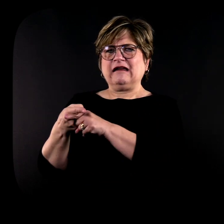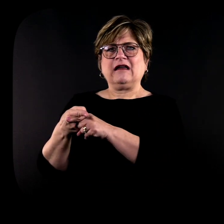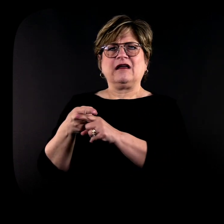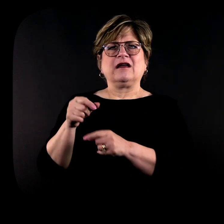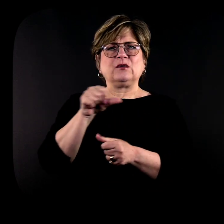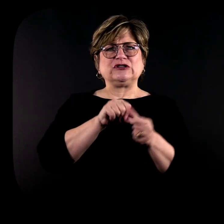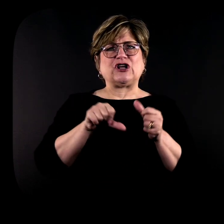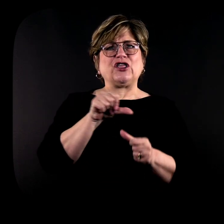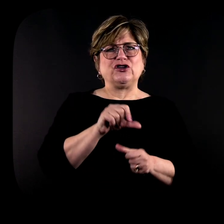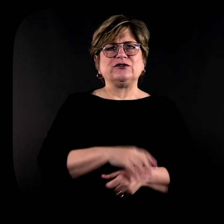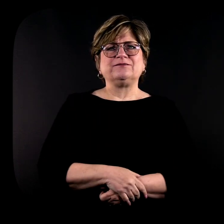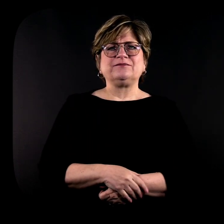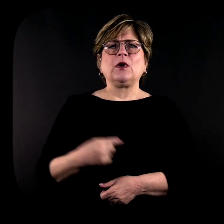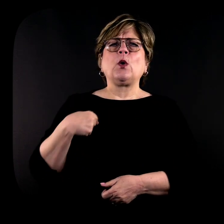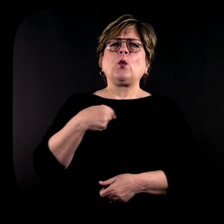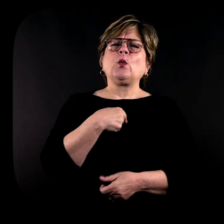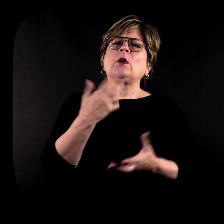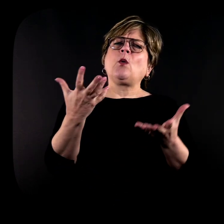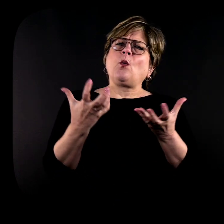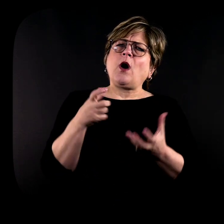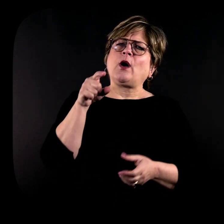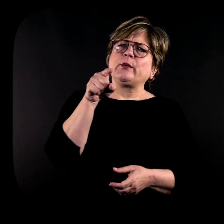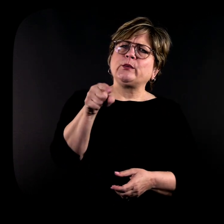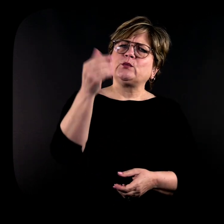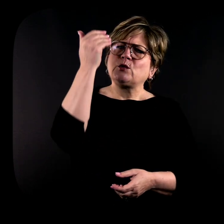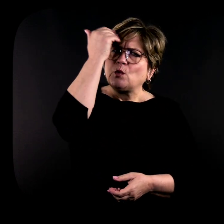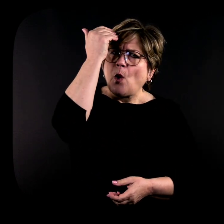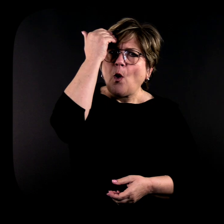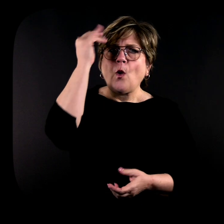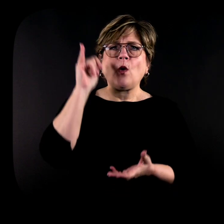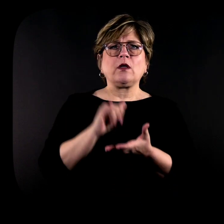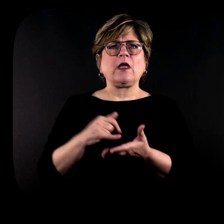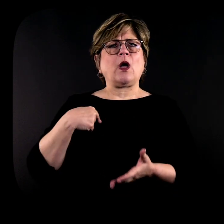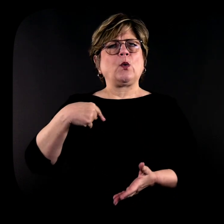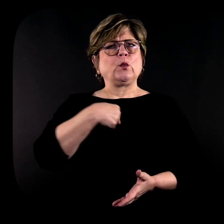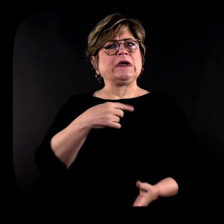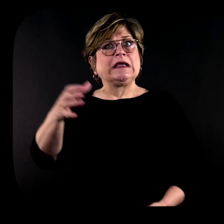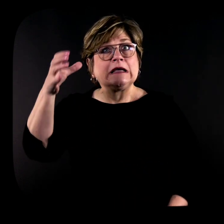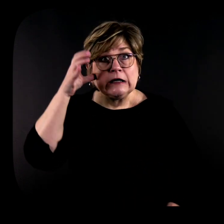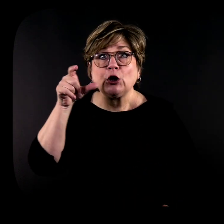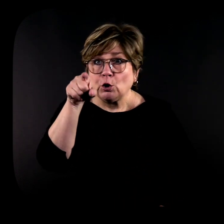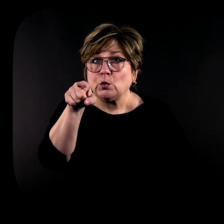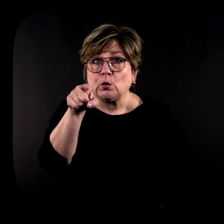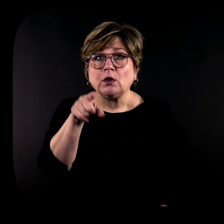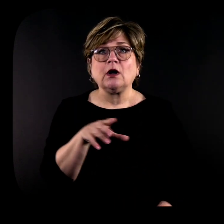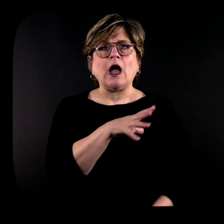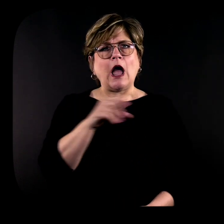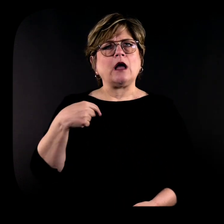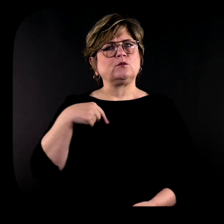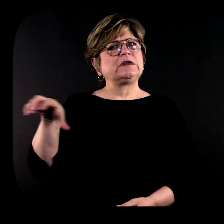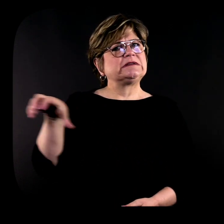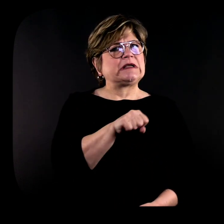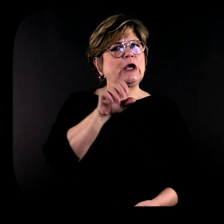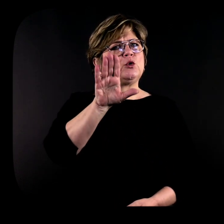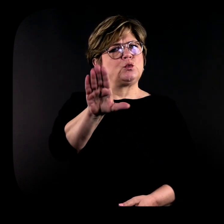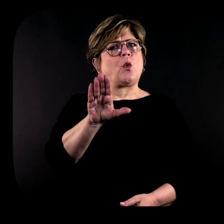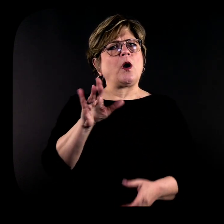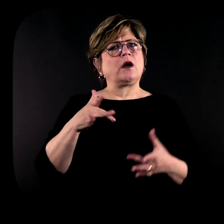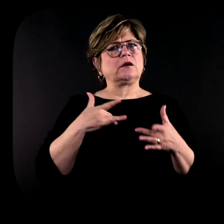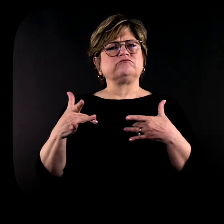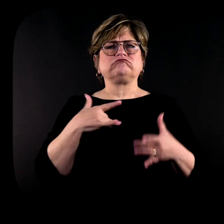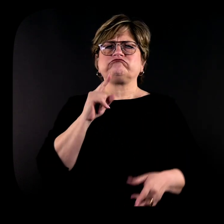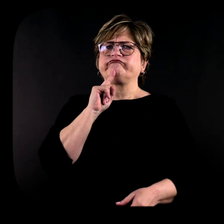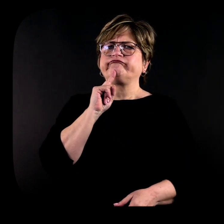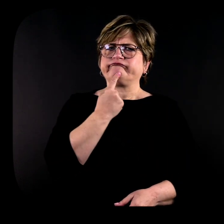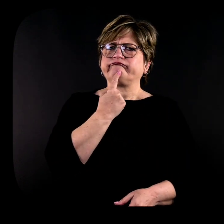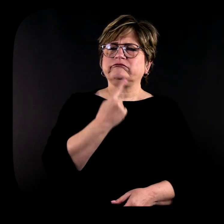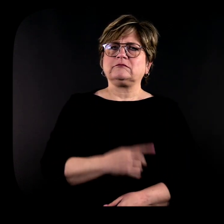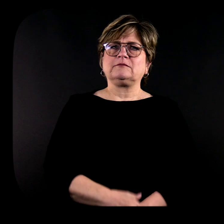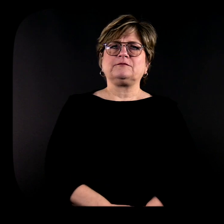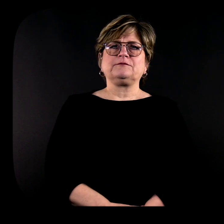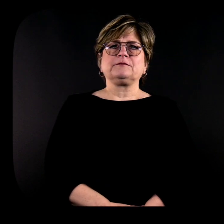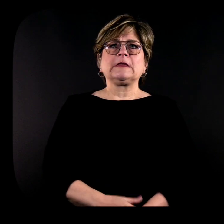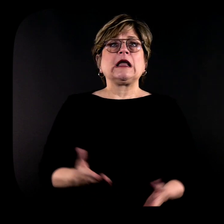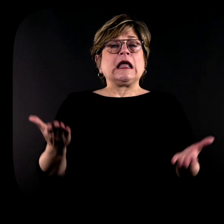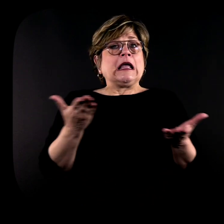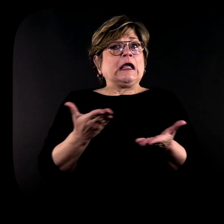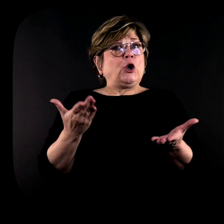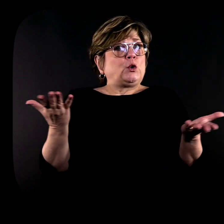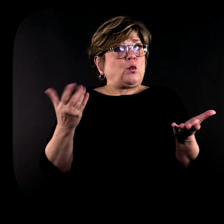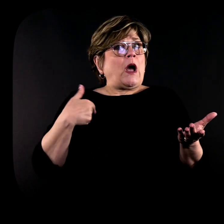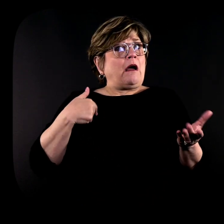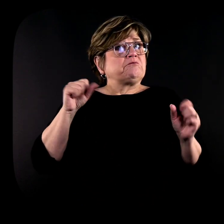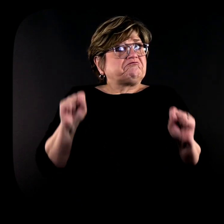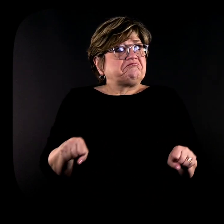may conflict with each other. We want you to know that we hear you and take your concerns seriously.